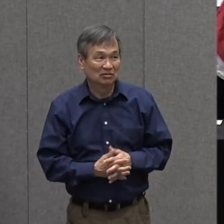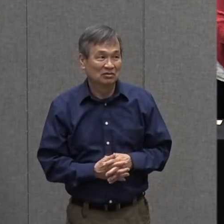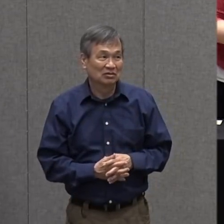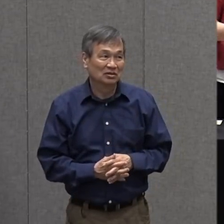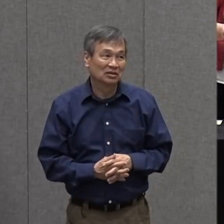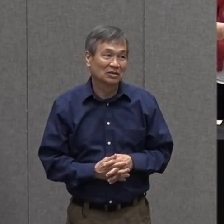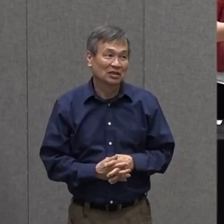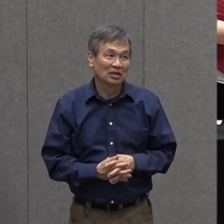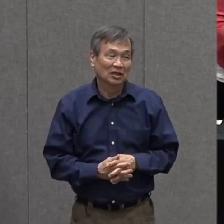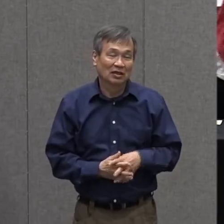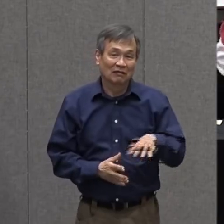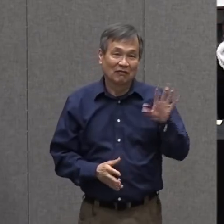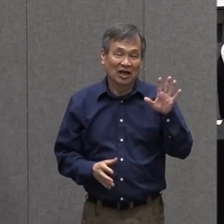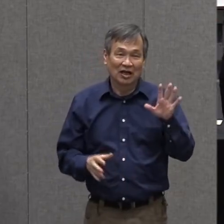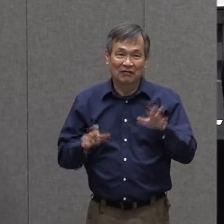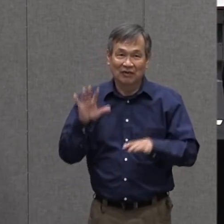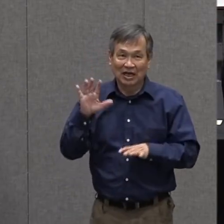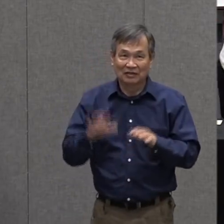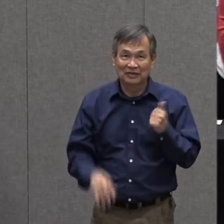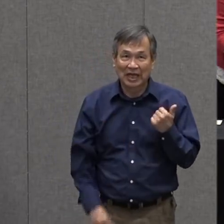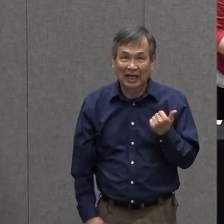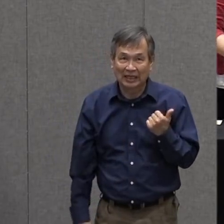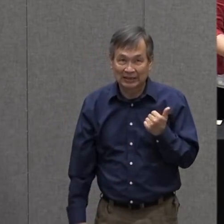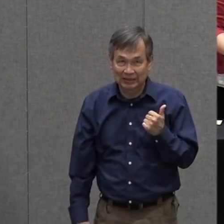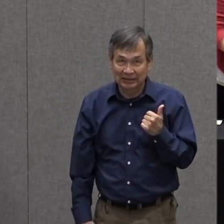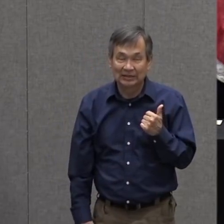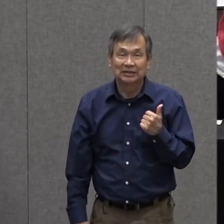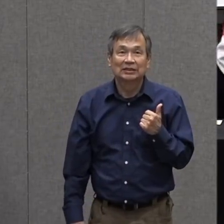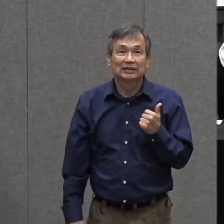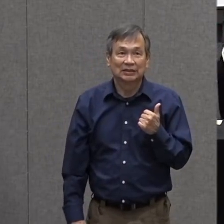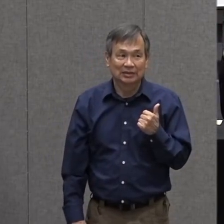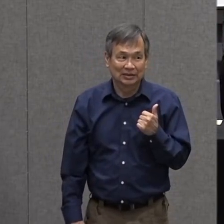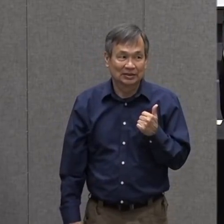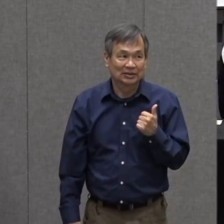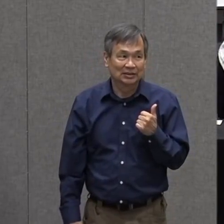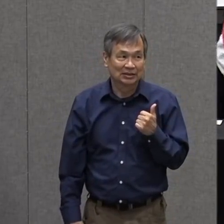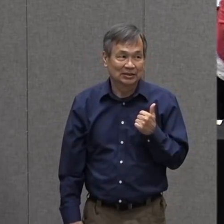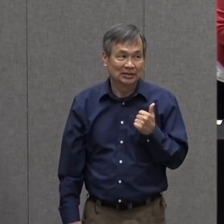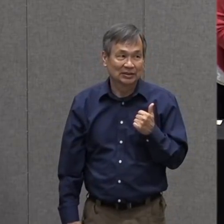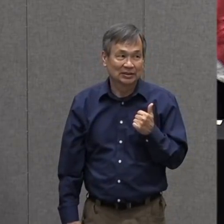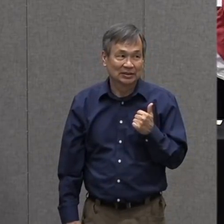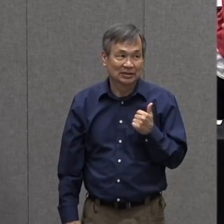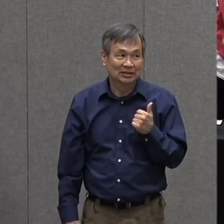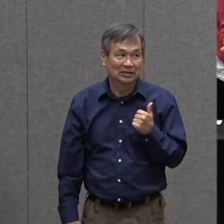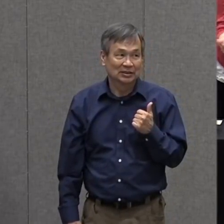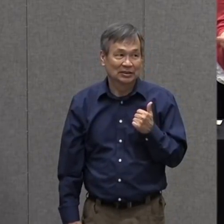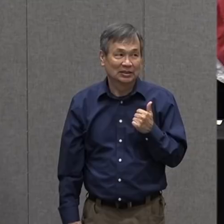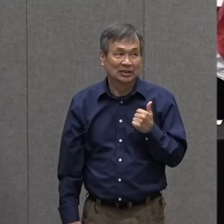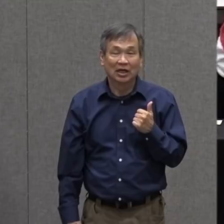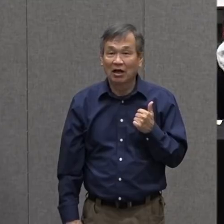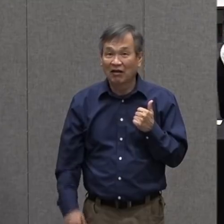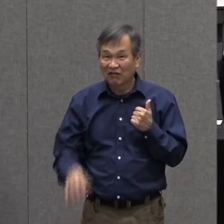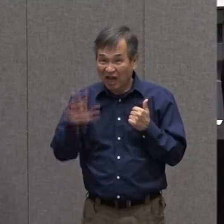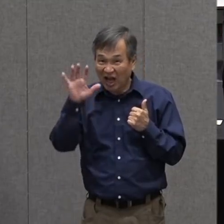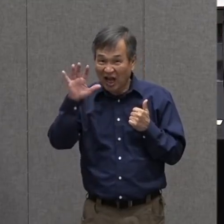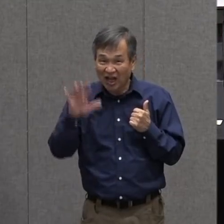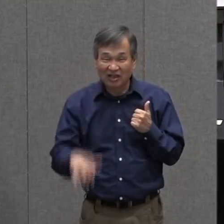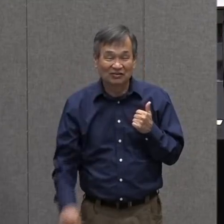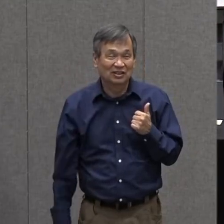Okay I got another five. So now I have five and five is 10. I keep rolling these fives (mumbles)